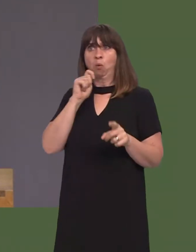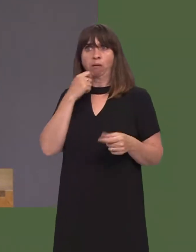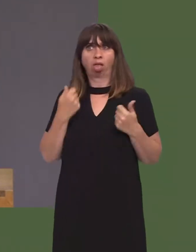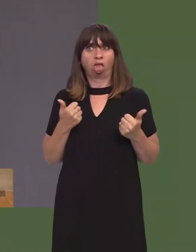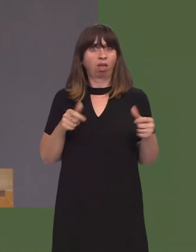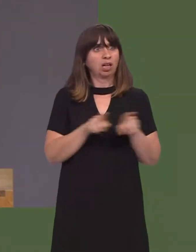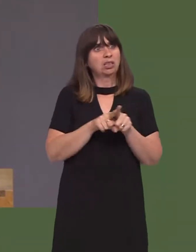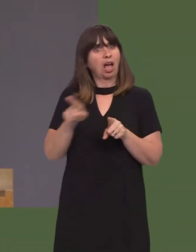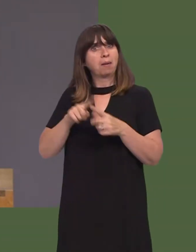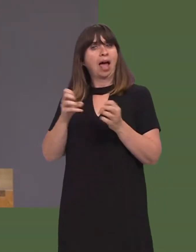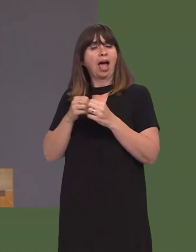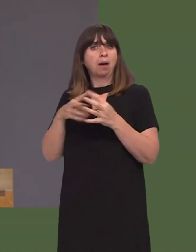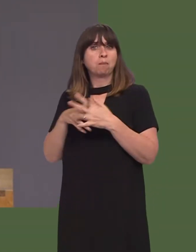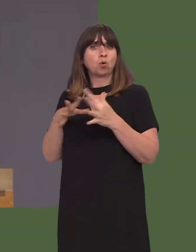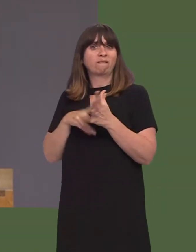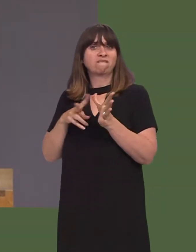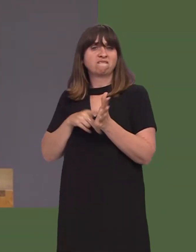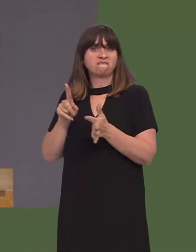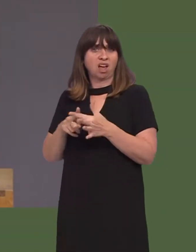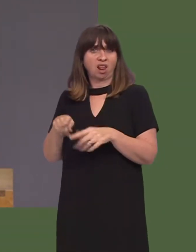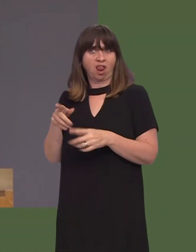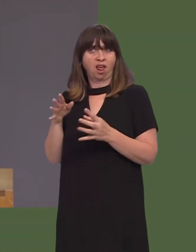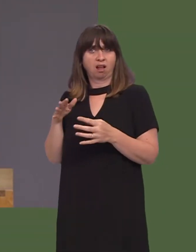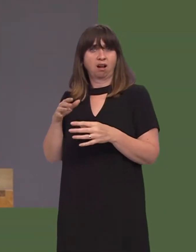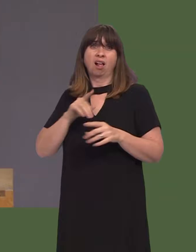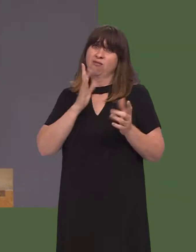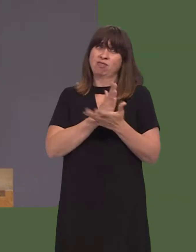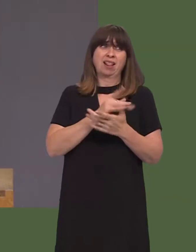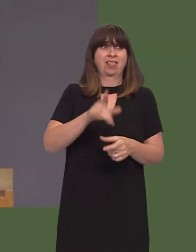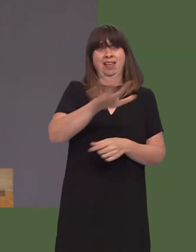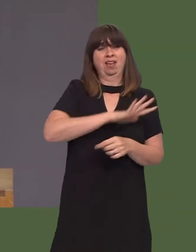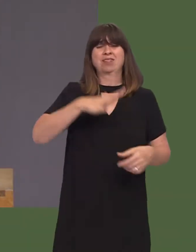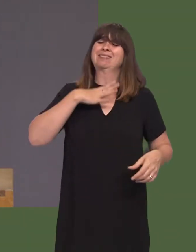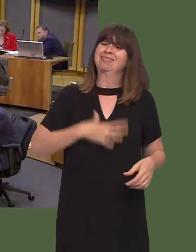enterprise zone in attracting jobs to a part of the world that desperately needs them.